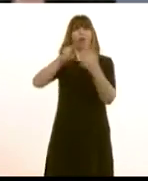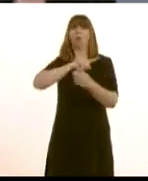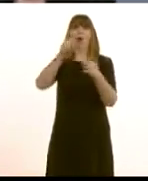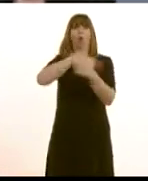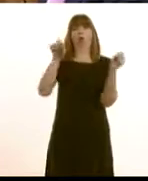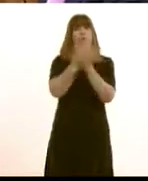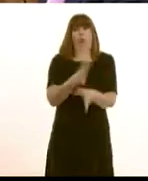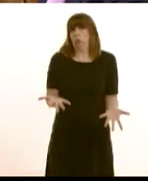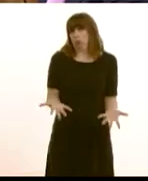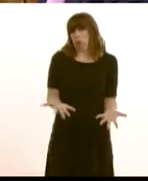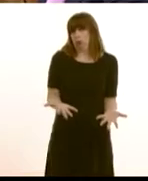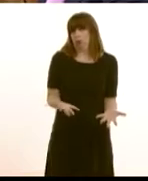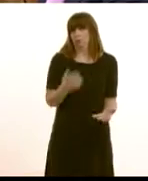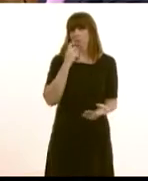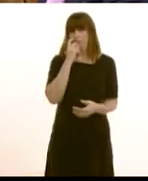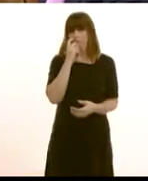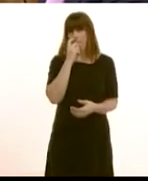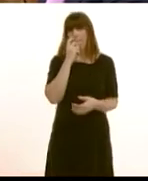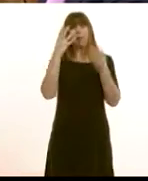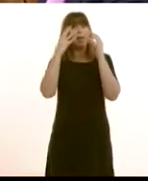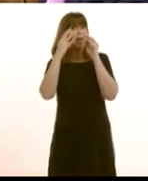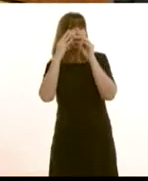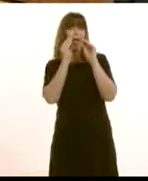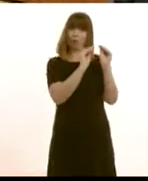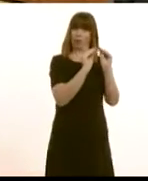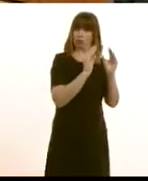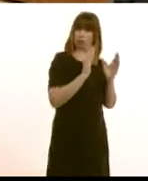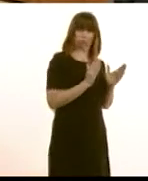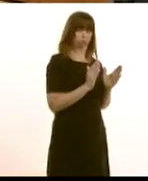Andrew R.T. Davies: When we look at education, for example, and, in particular, the Estyn